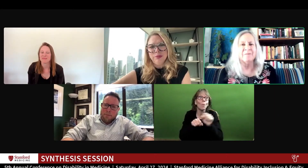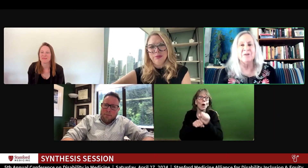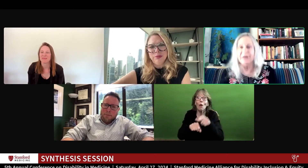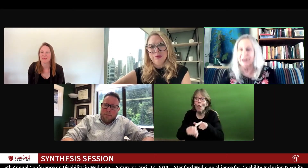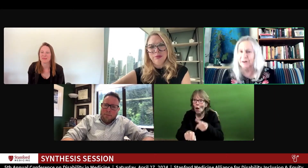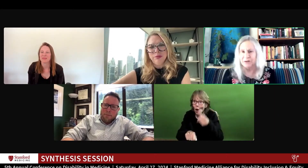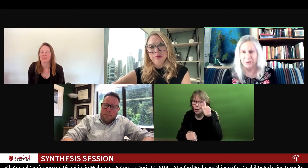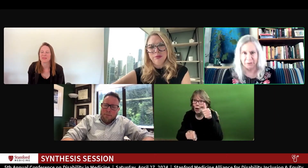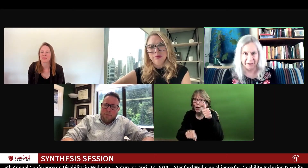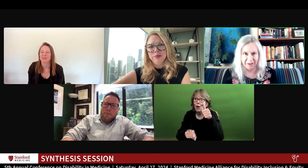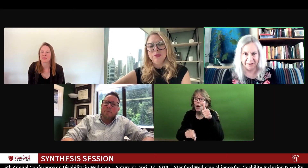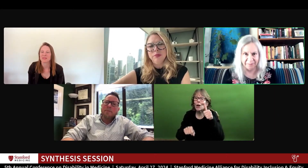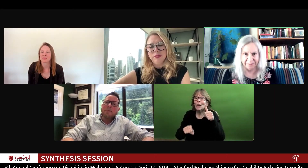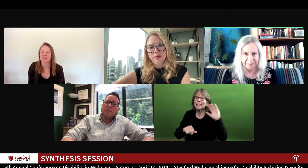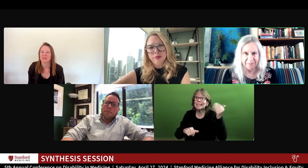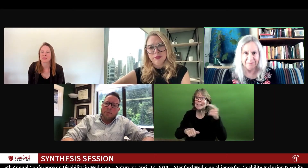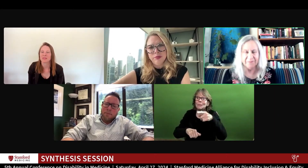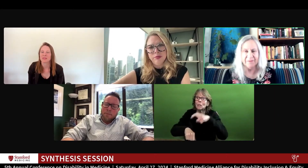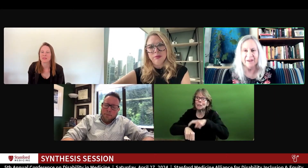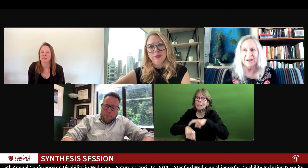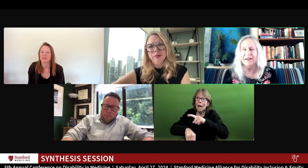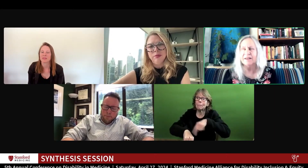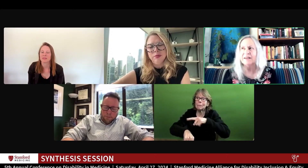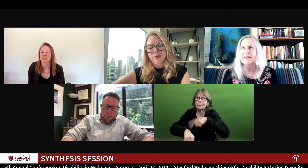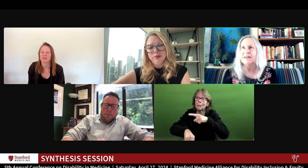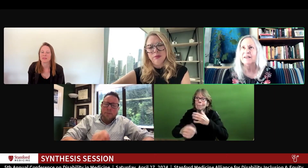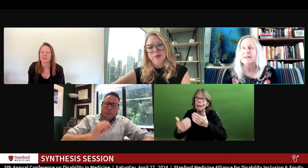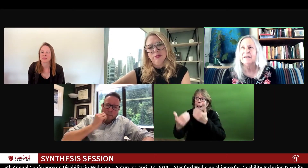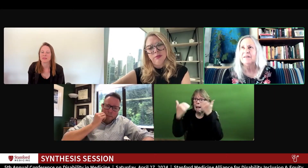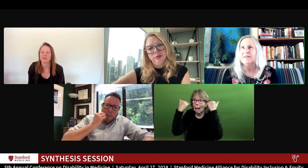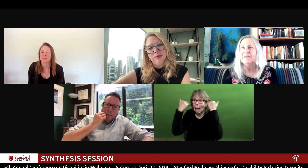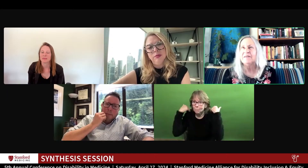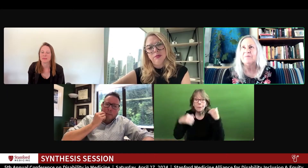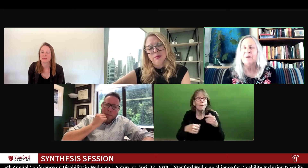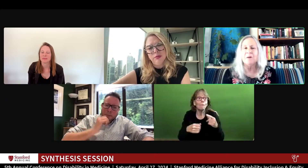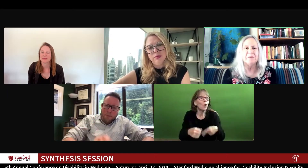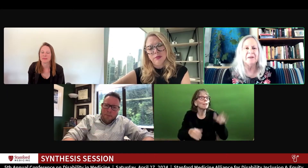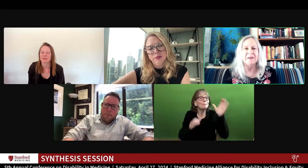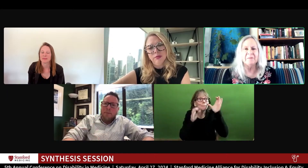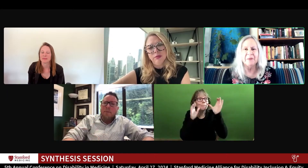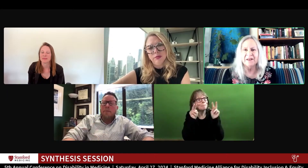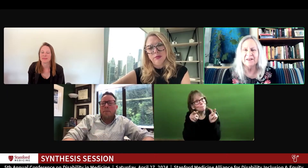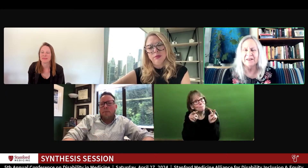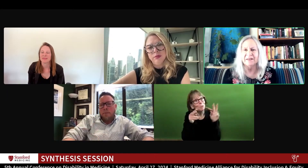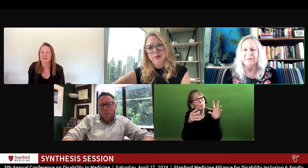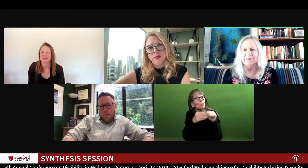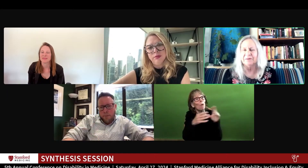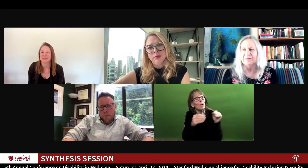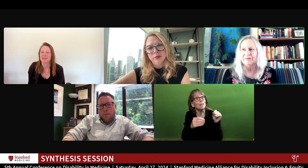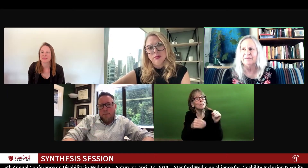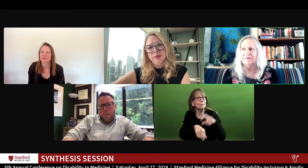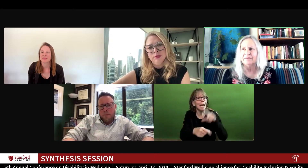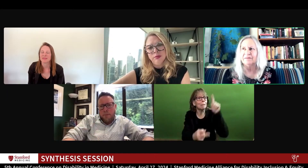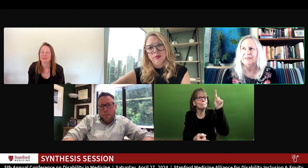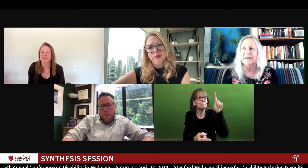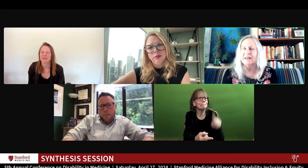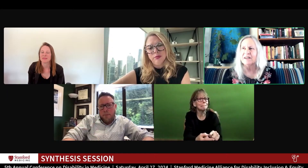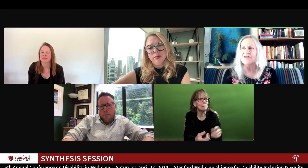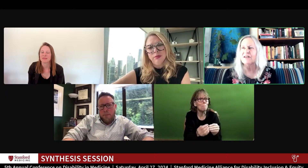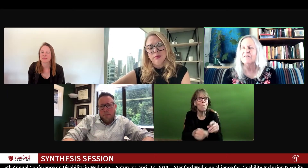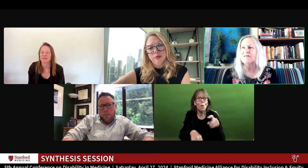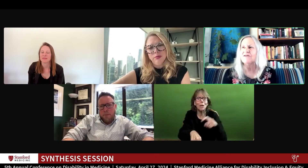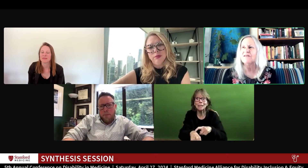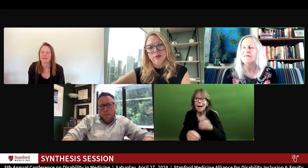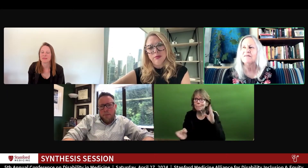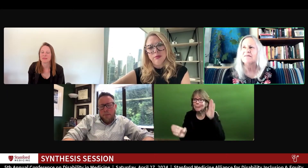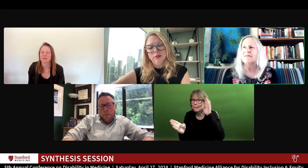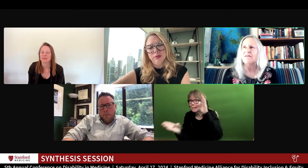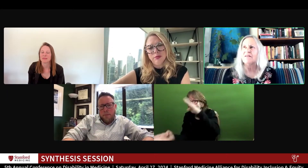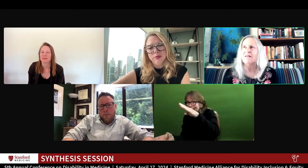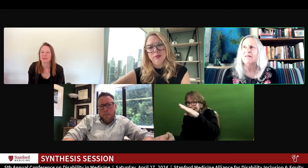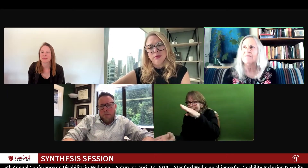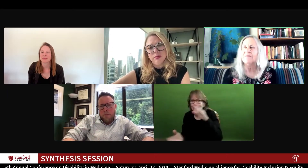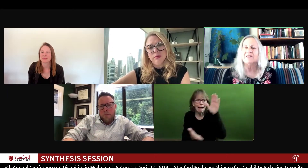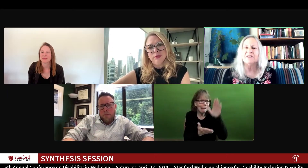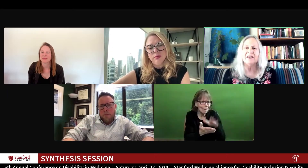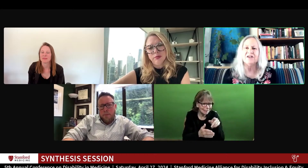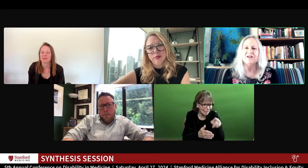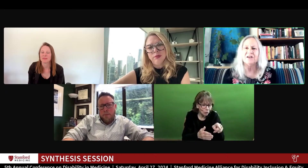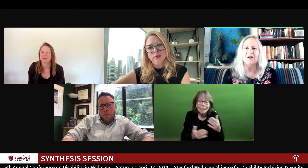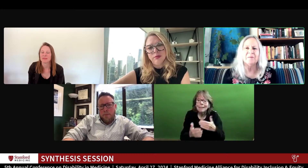to hear the stories. And probably the best clinicians, best teacher, I mean,